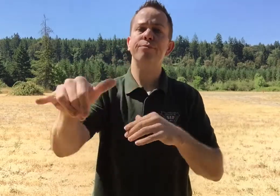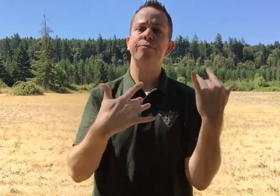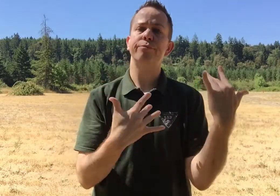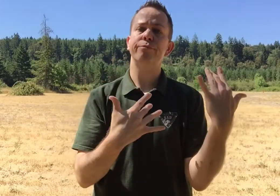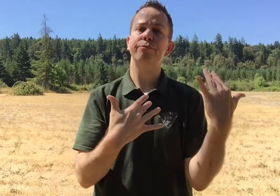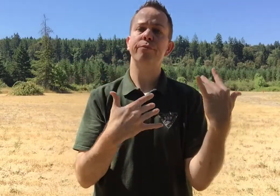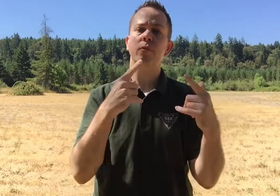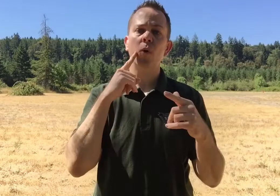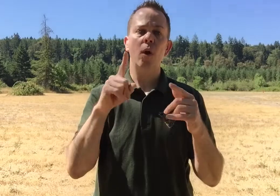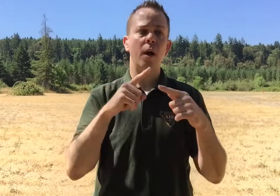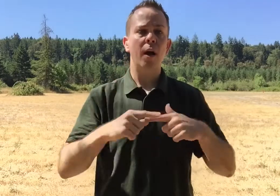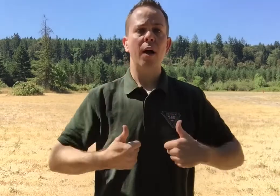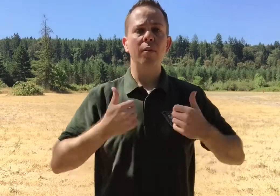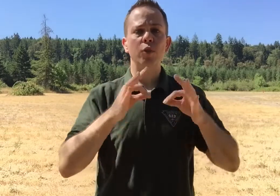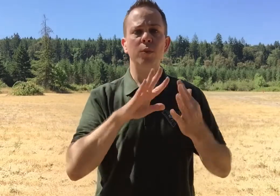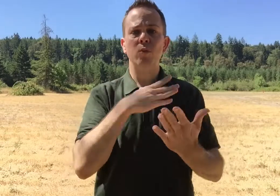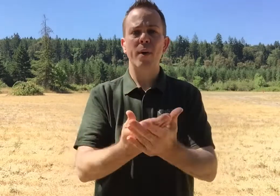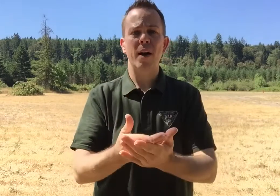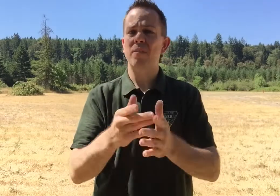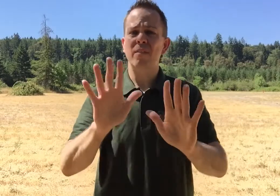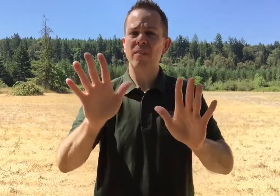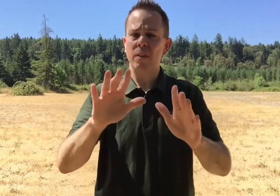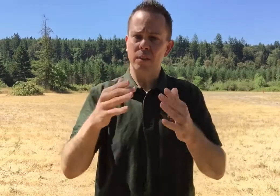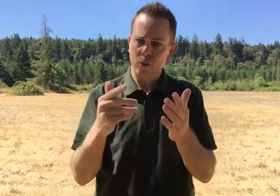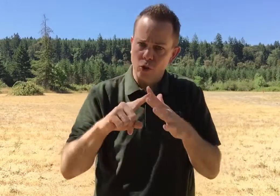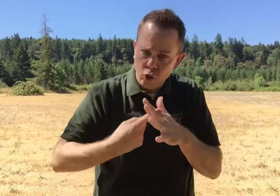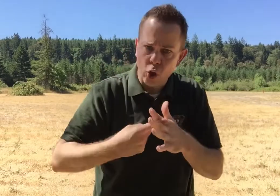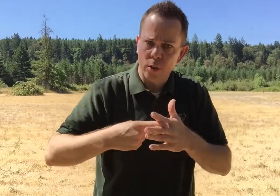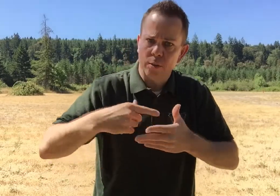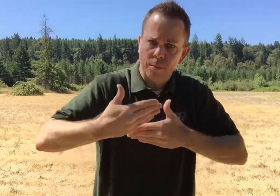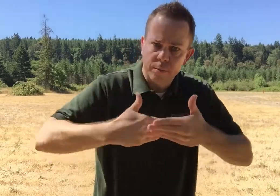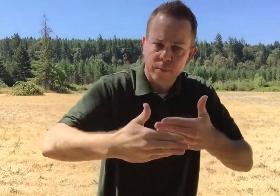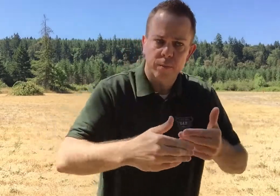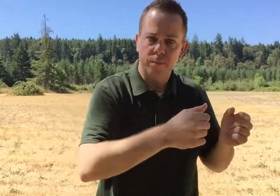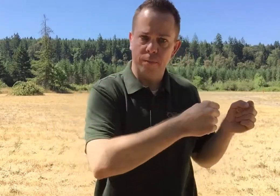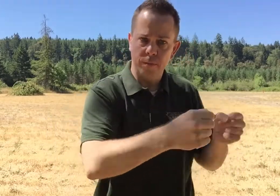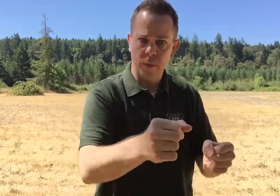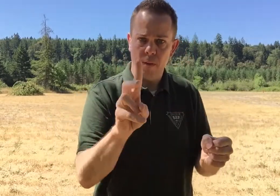to ensure they have some kind of access right away.